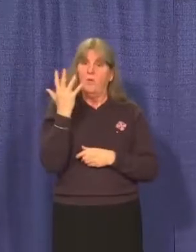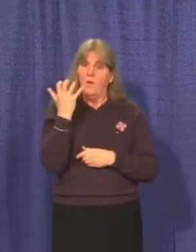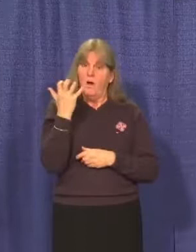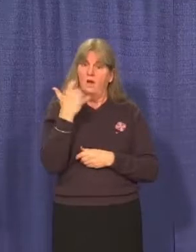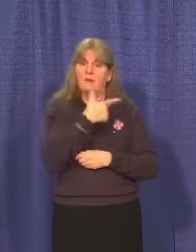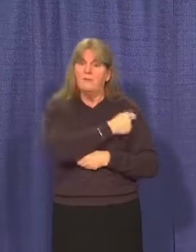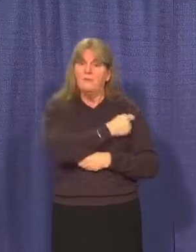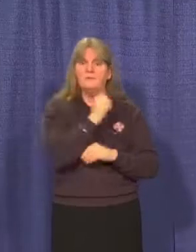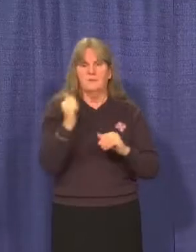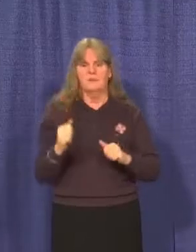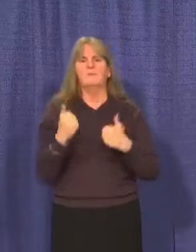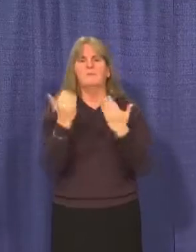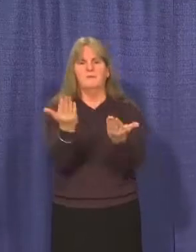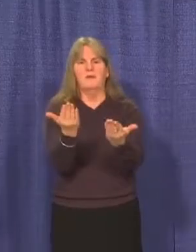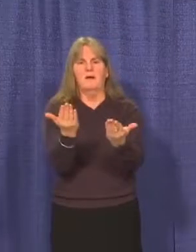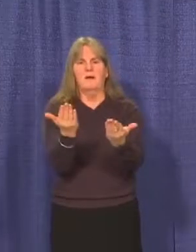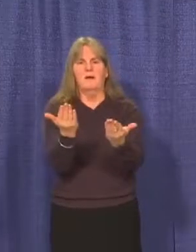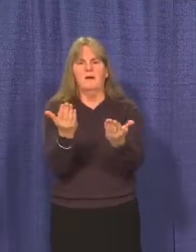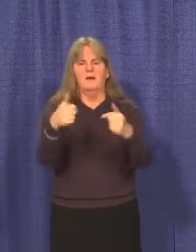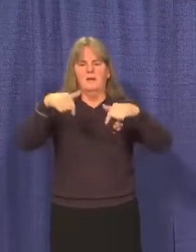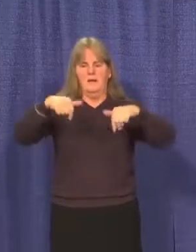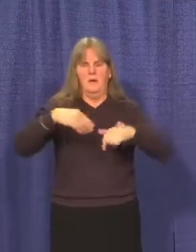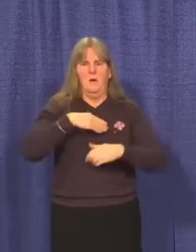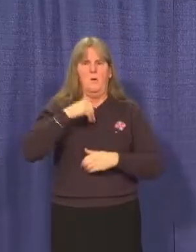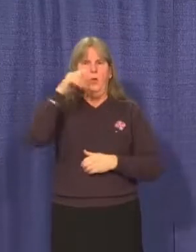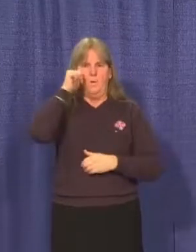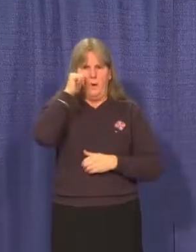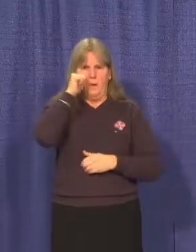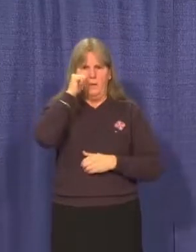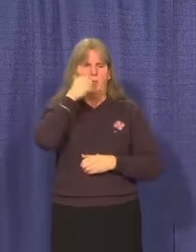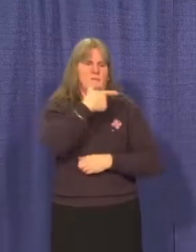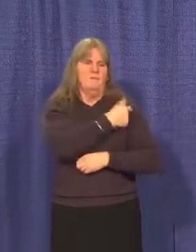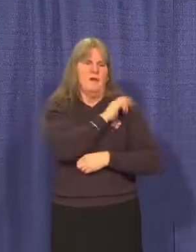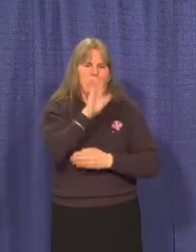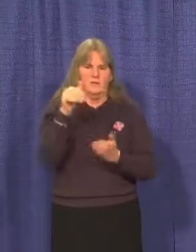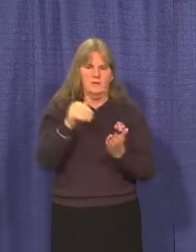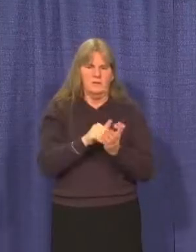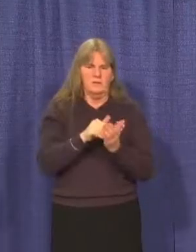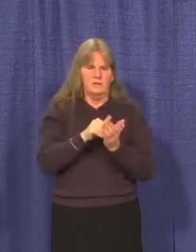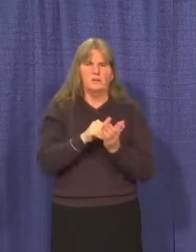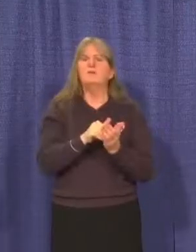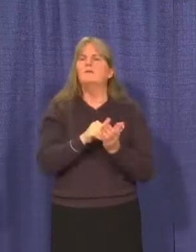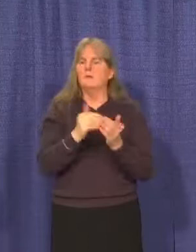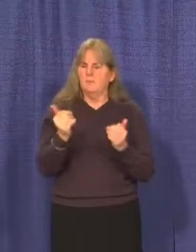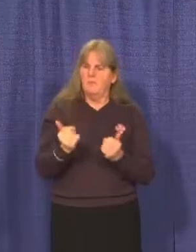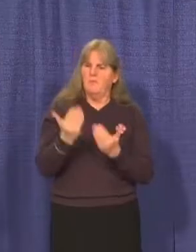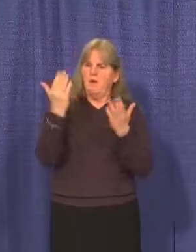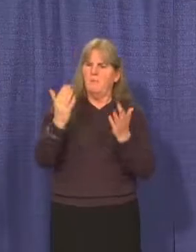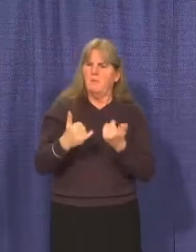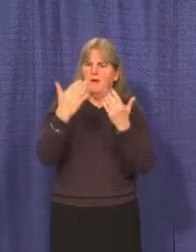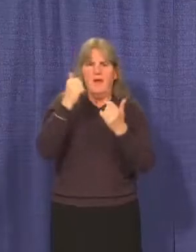We are organizing the mass clinic in Whitehorse to get as many people as possible through day by day.